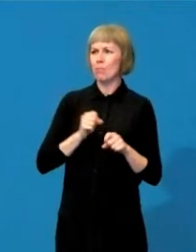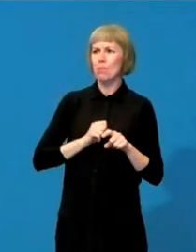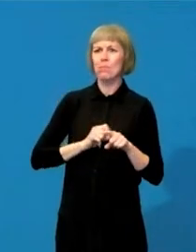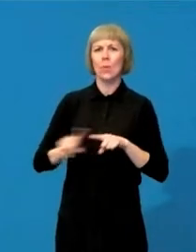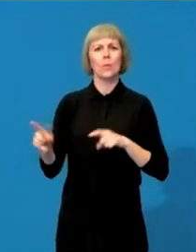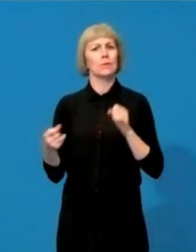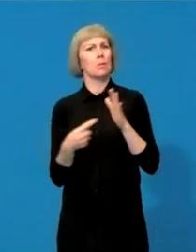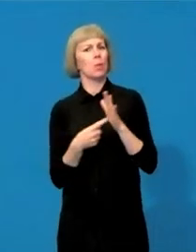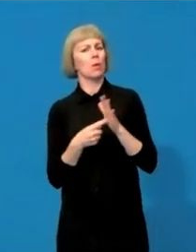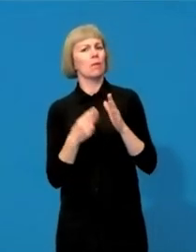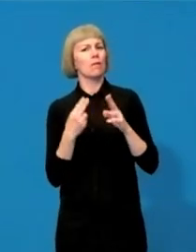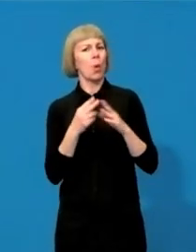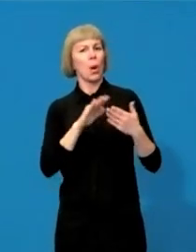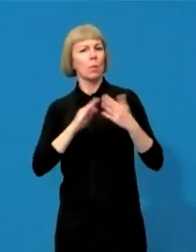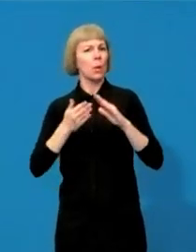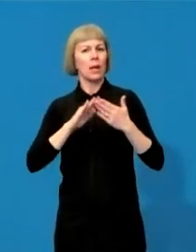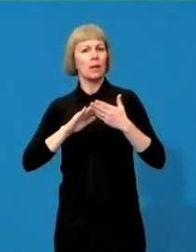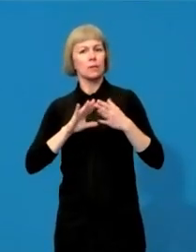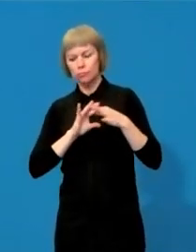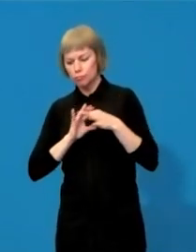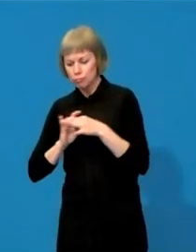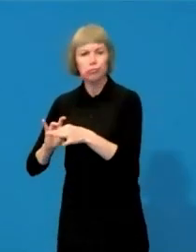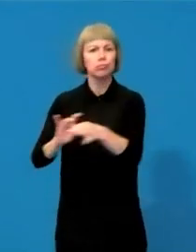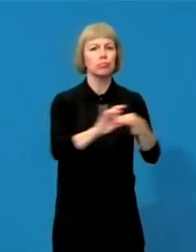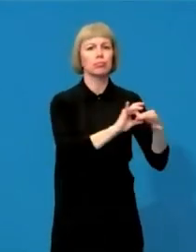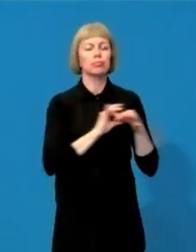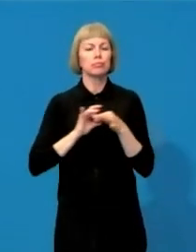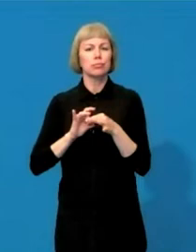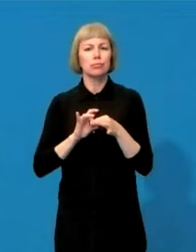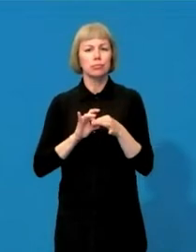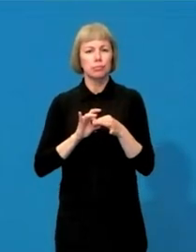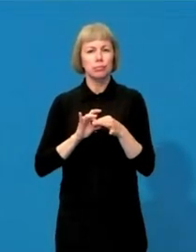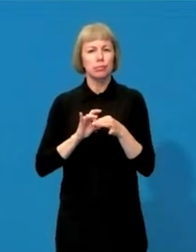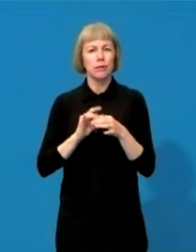connection with the community and your country, family ties and all that sort of